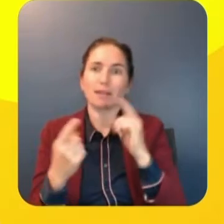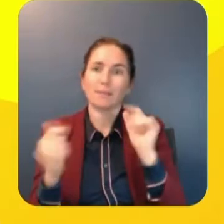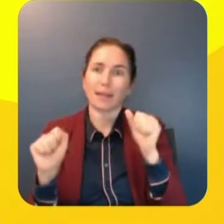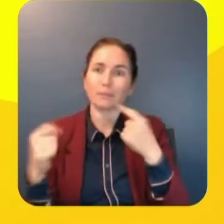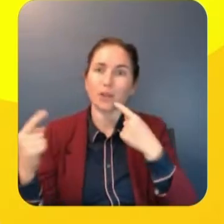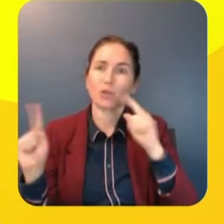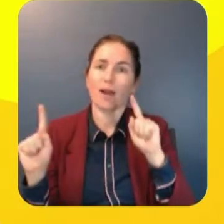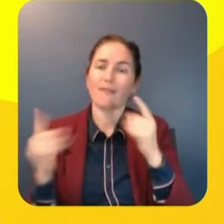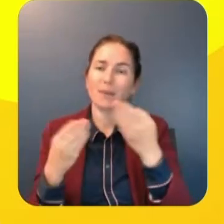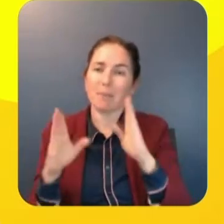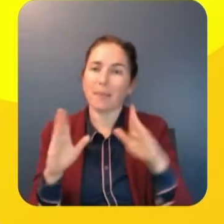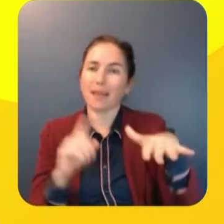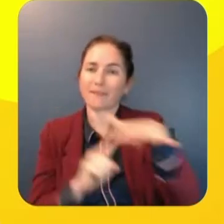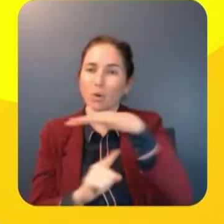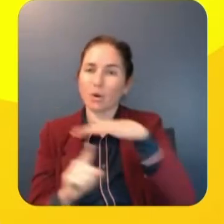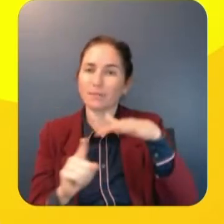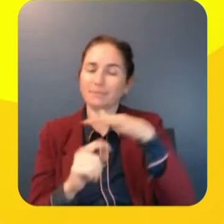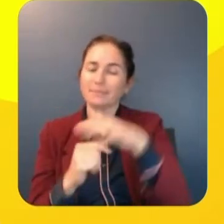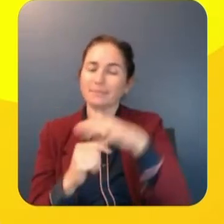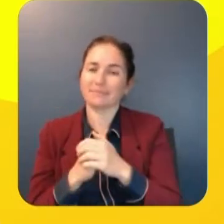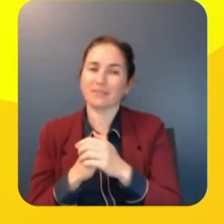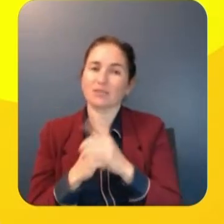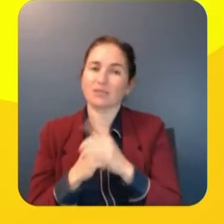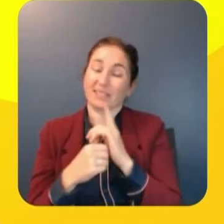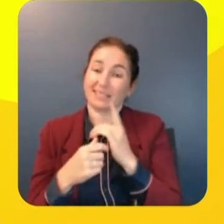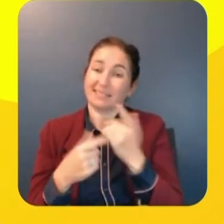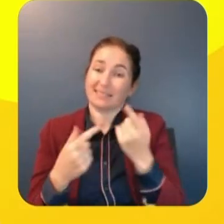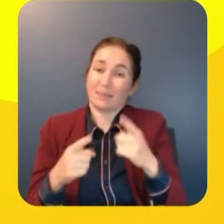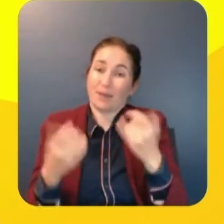And I think that's particularly acute right now. As we're in midterm elections.